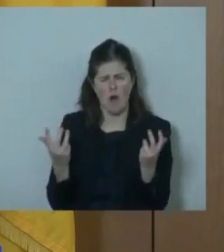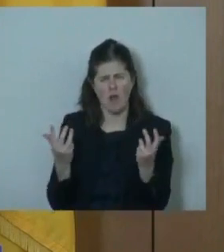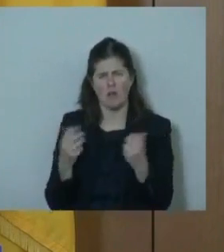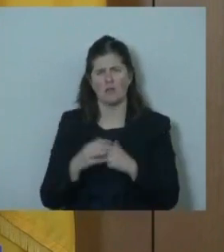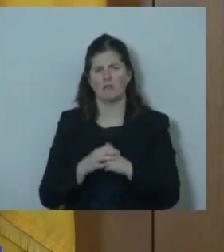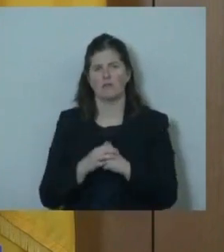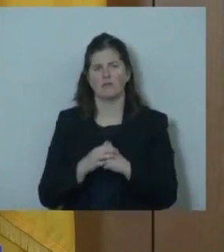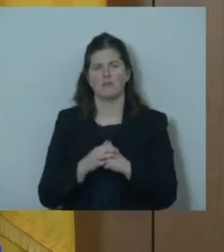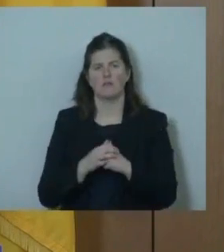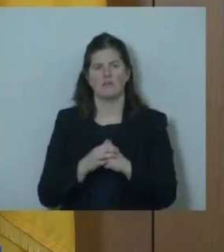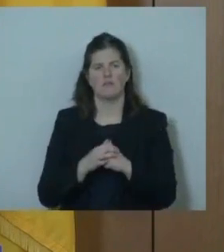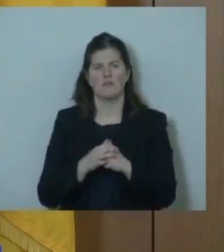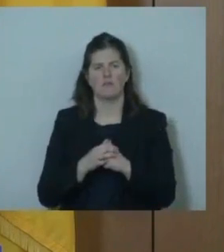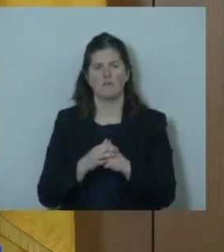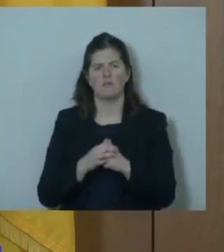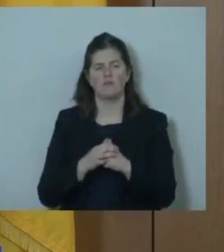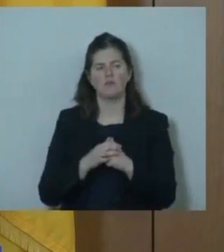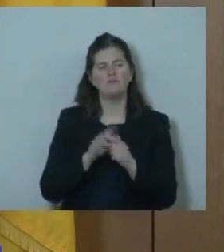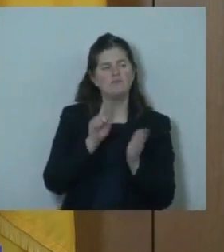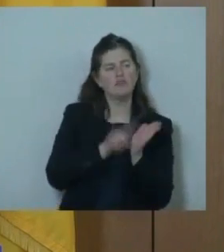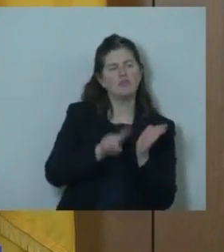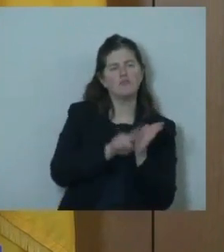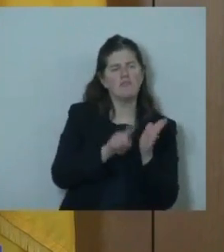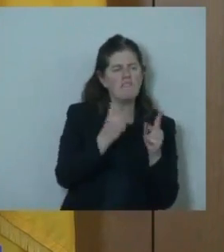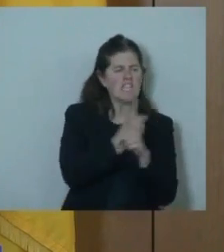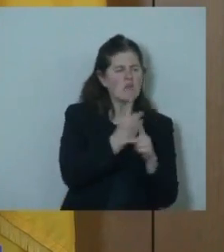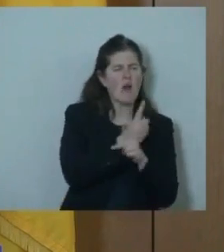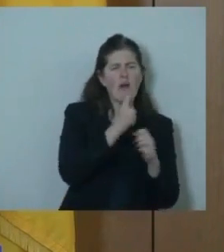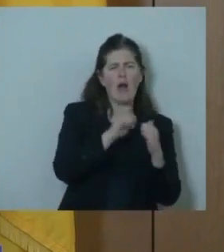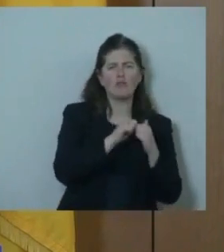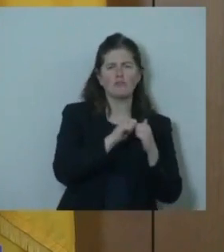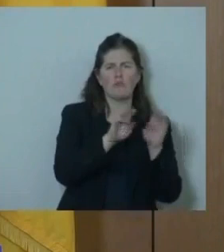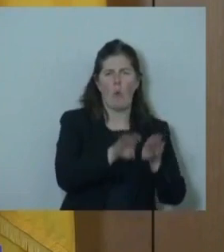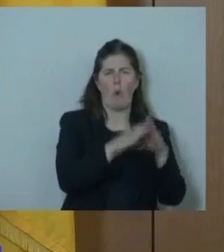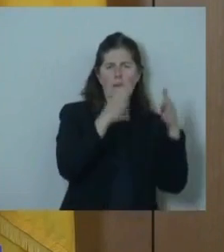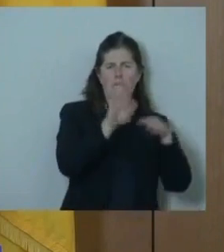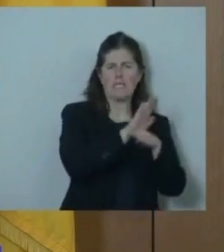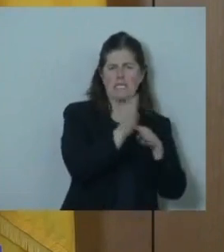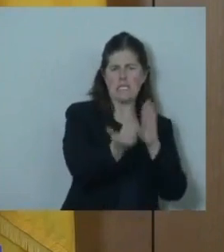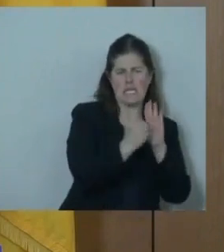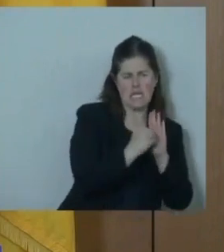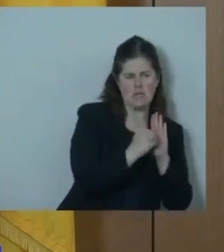WHAT IS OUR BEST DEFENSE? SOCIAL DISTANCING.